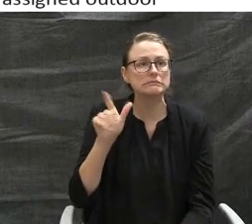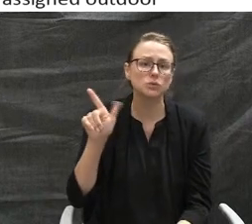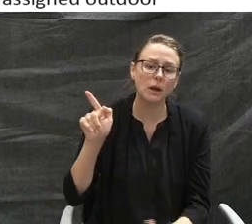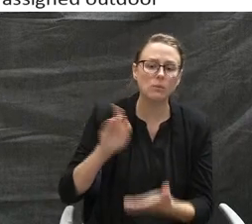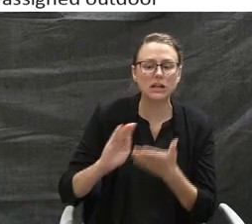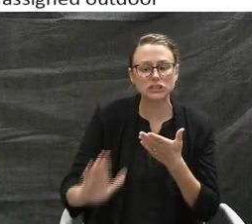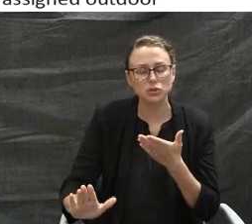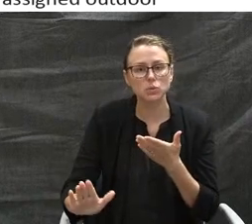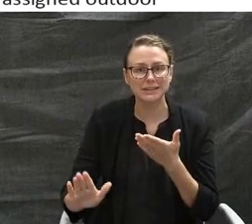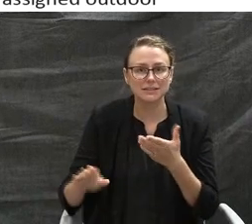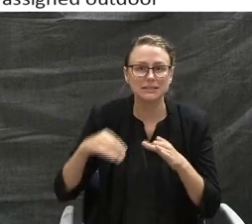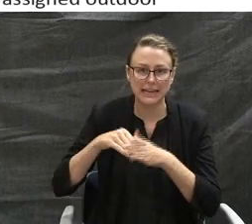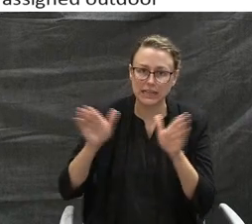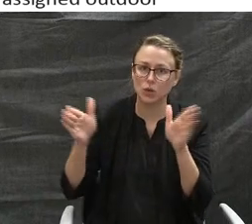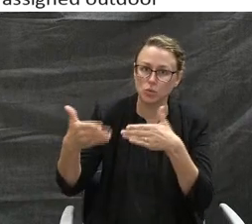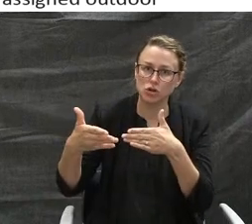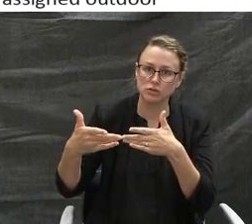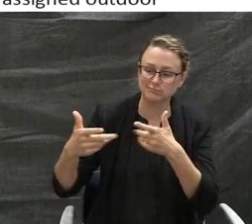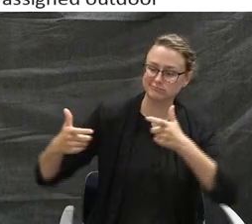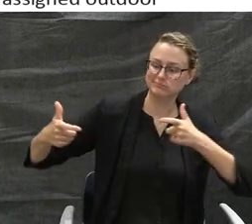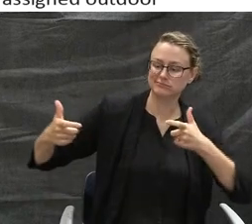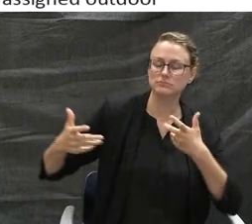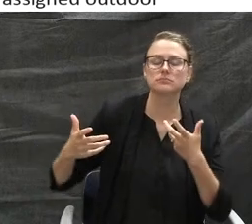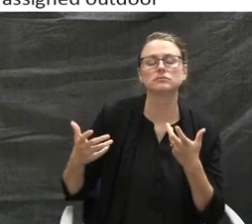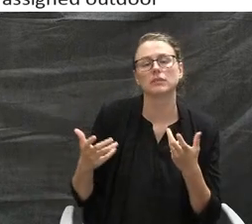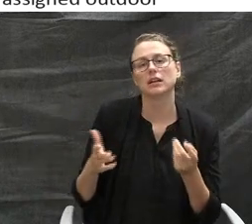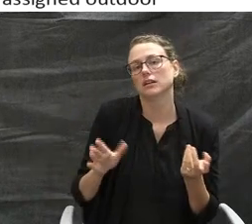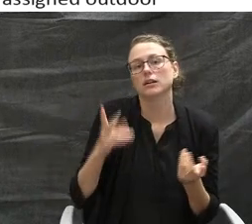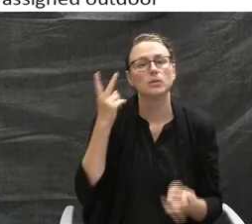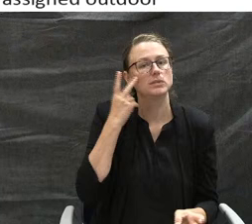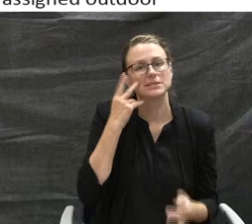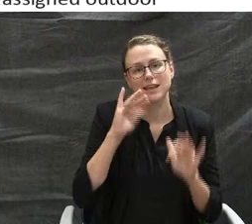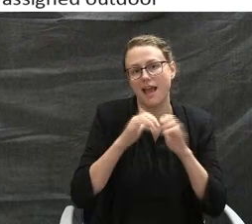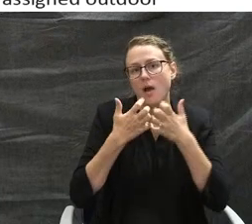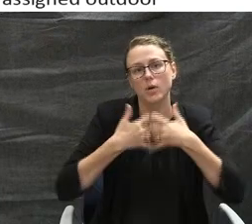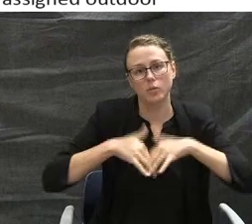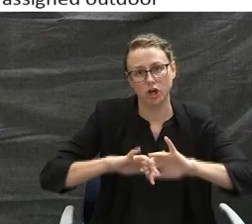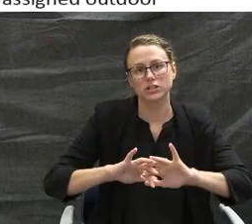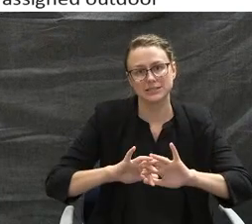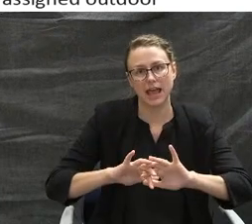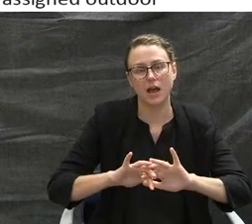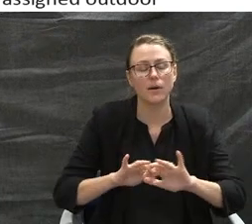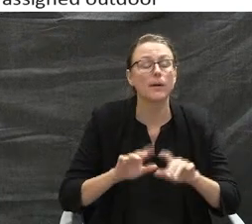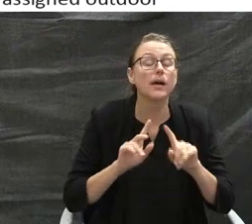a room, and we'll have to see how all that works out. But